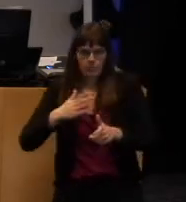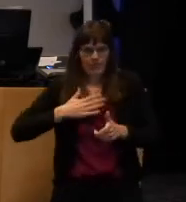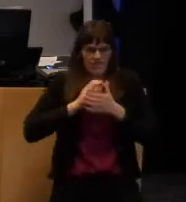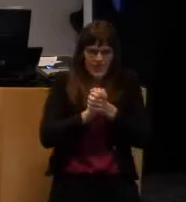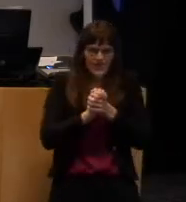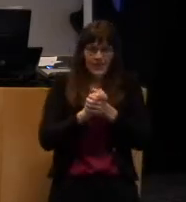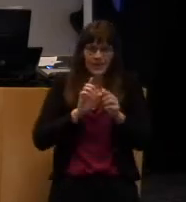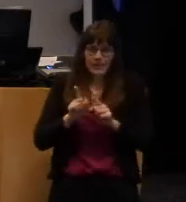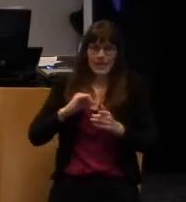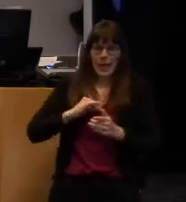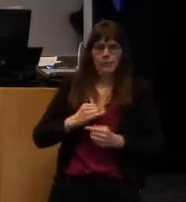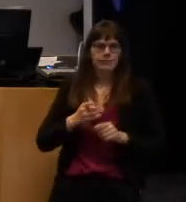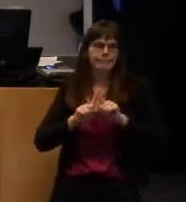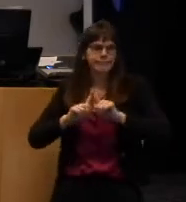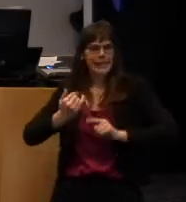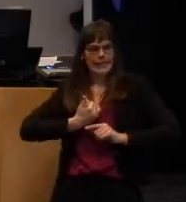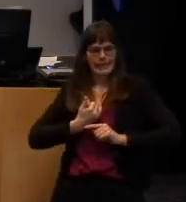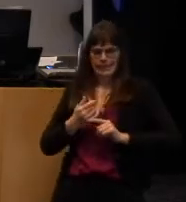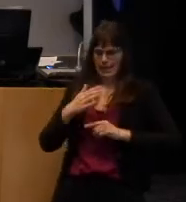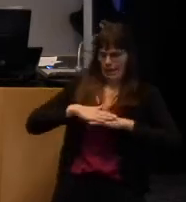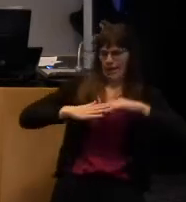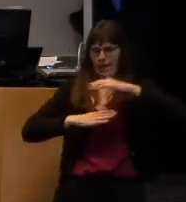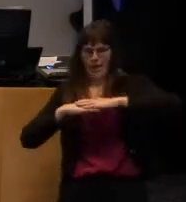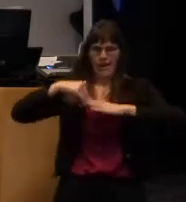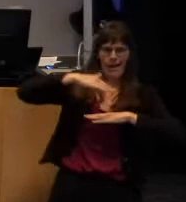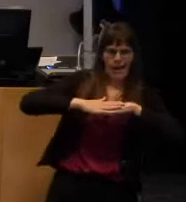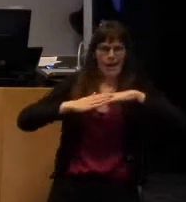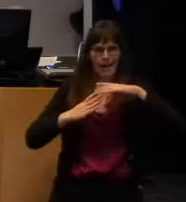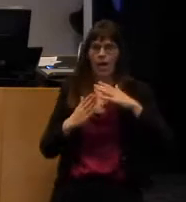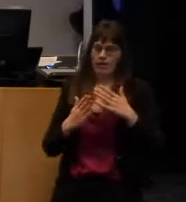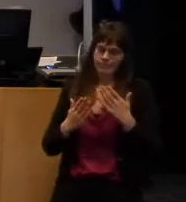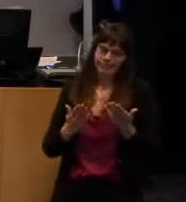So all of these identities, they did influence the data collection session methods